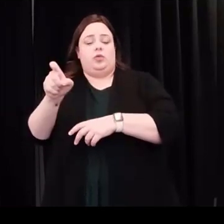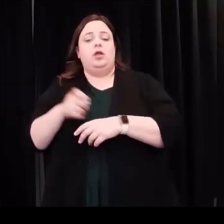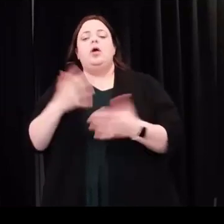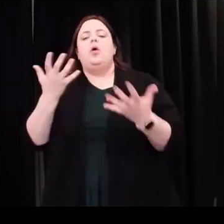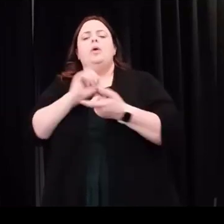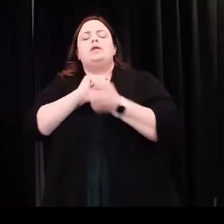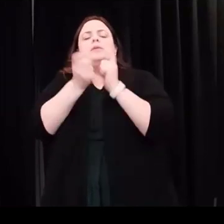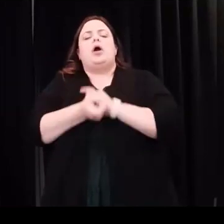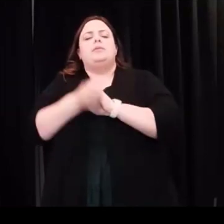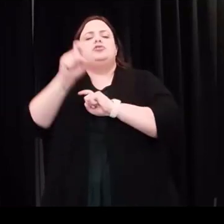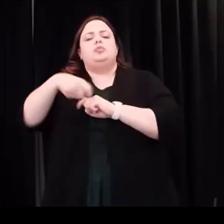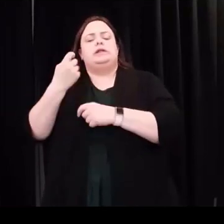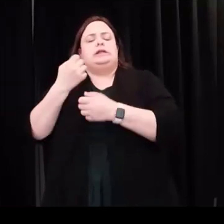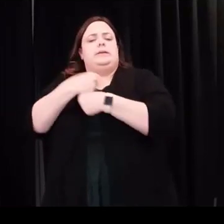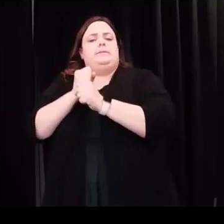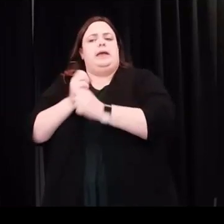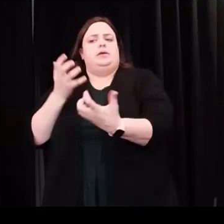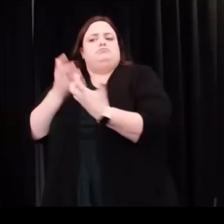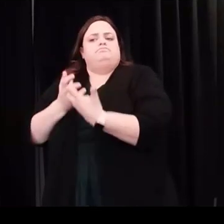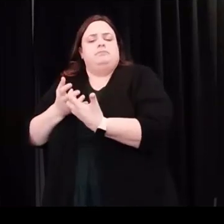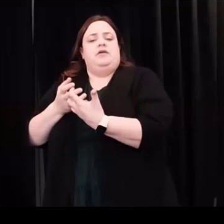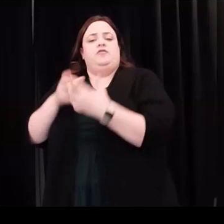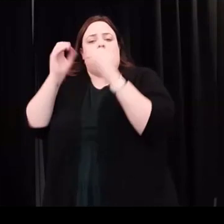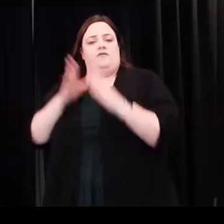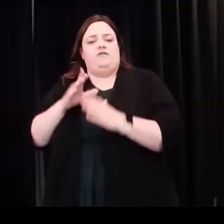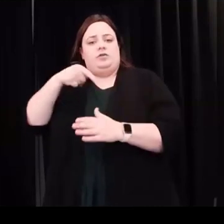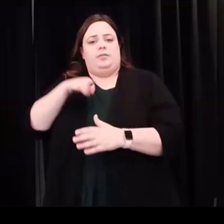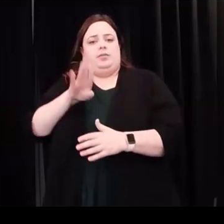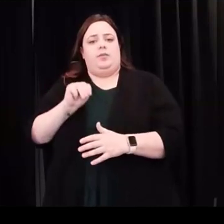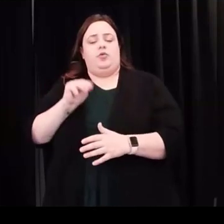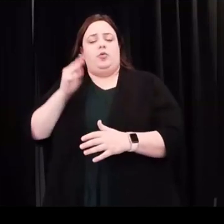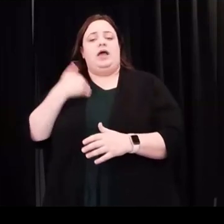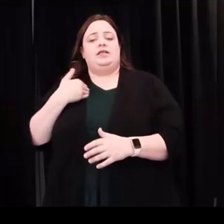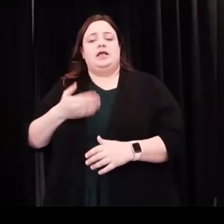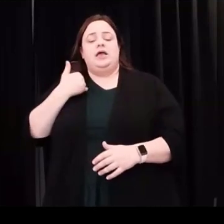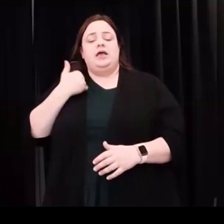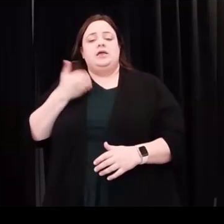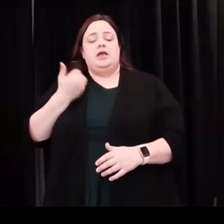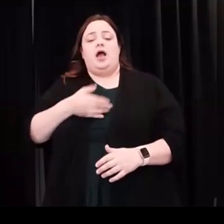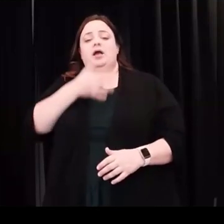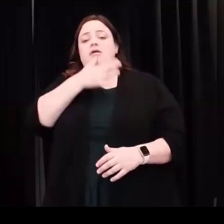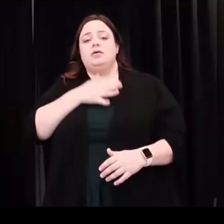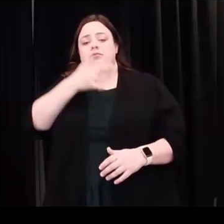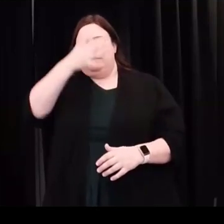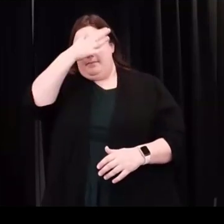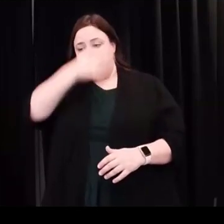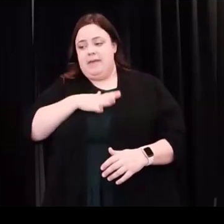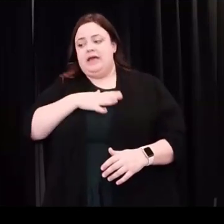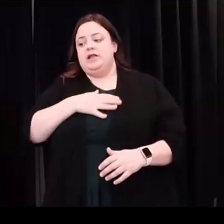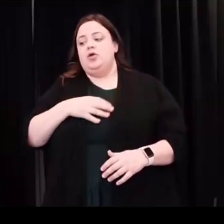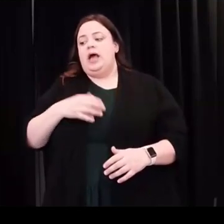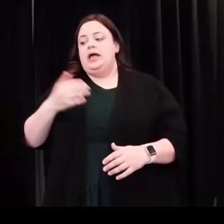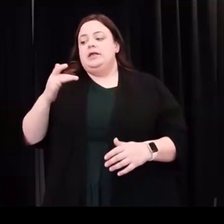do we need to make for Professor Plum? Who is a young 30-ish man with tortoiseshell glasses,